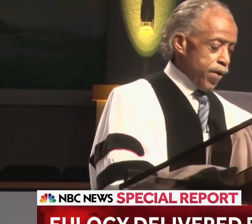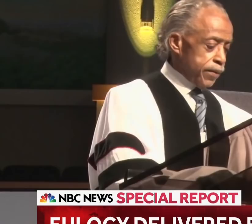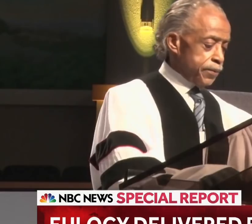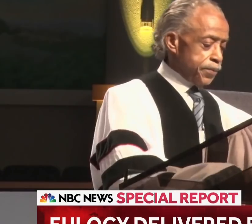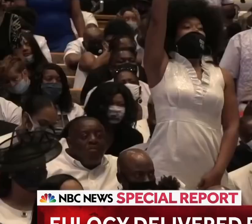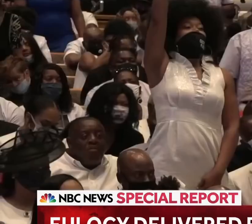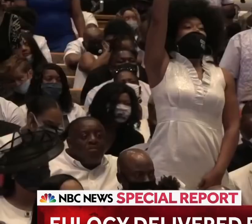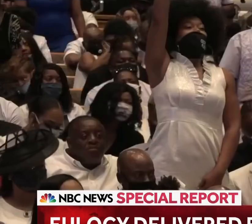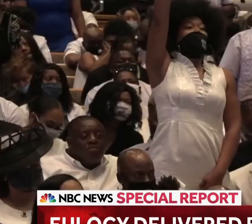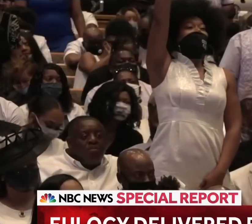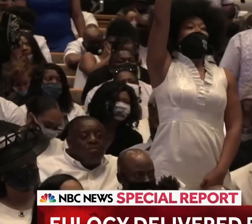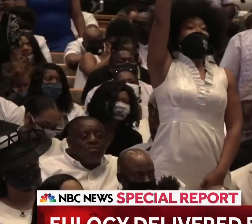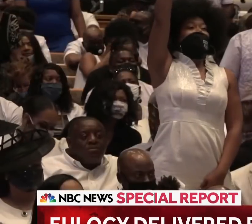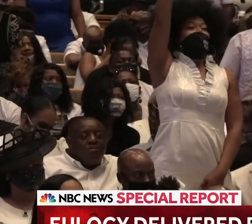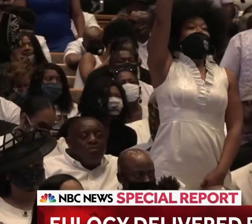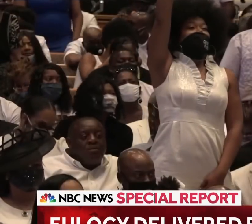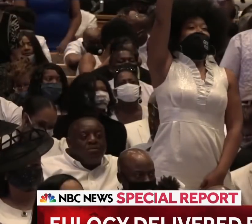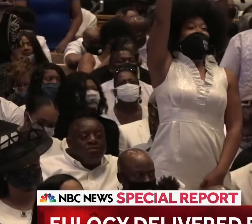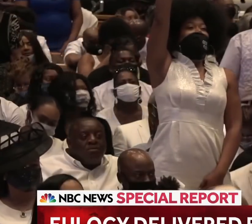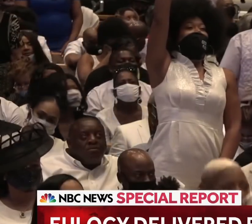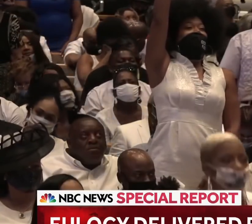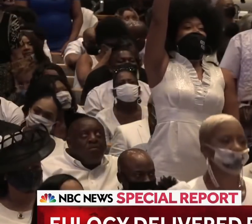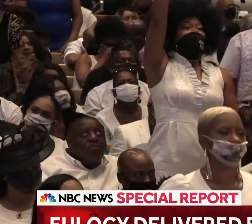STARTED ME ON MY WAY.